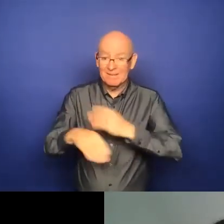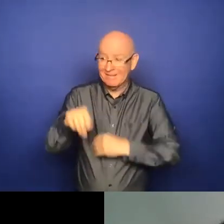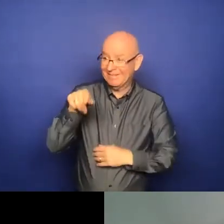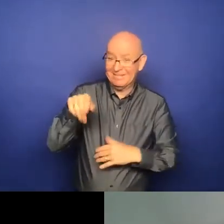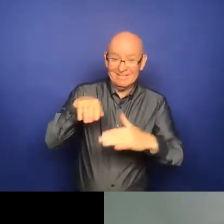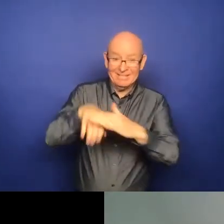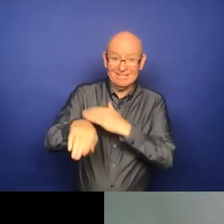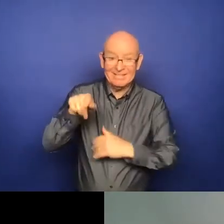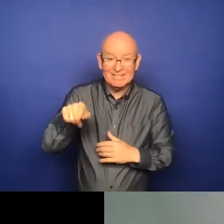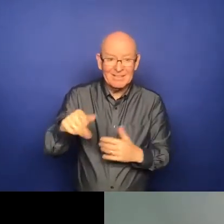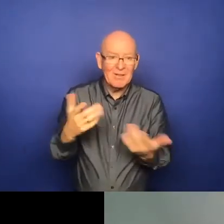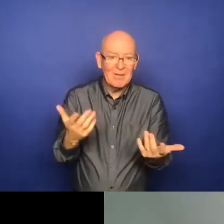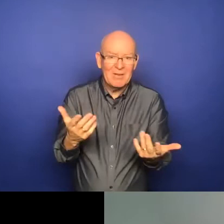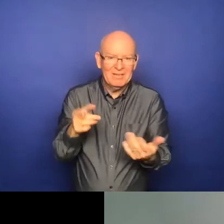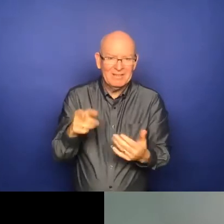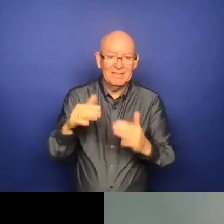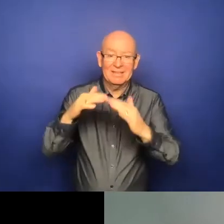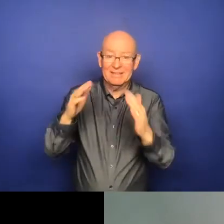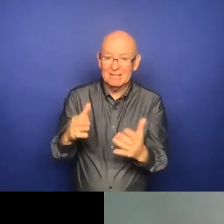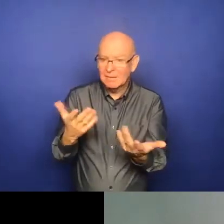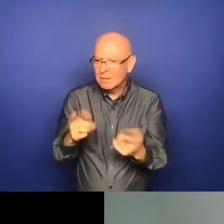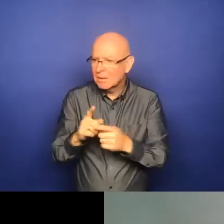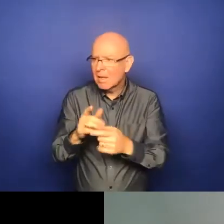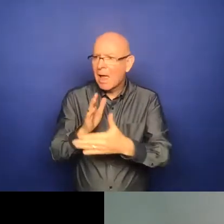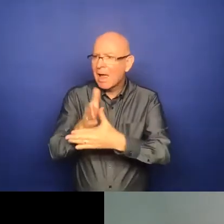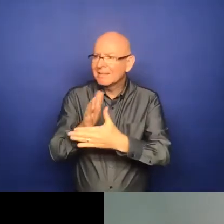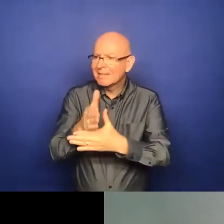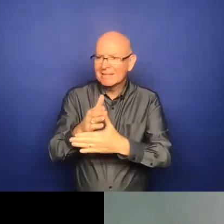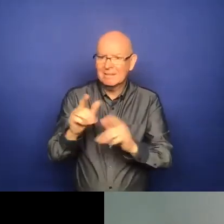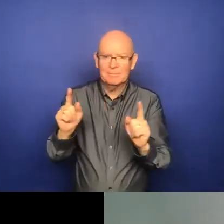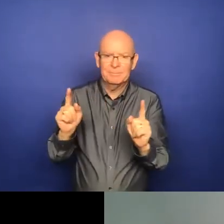evidence that in some data collections, persons with disabilities